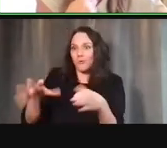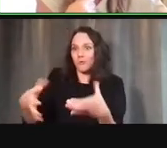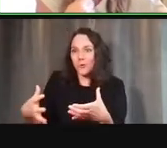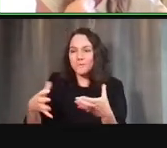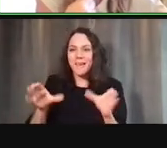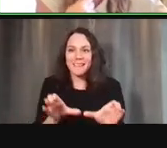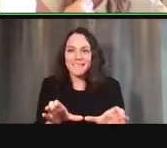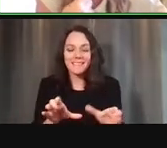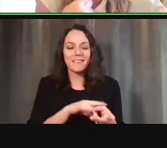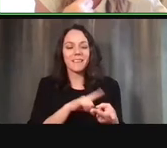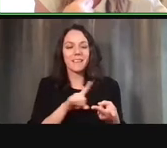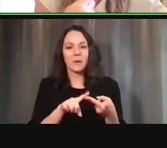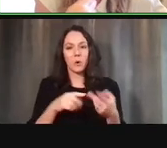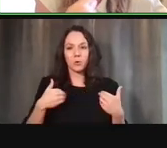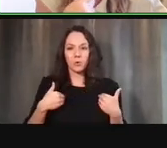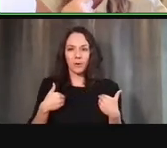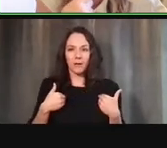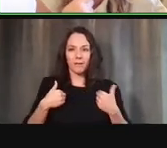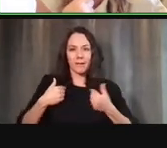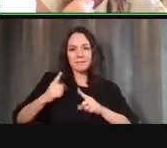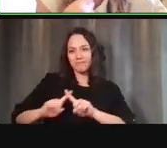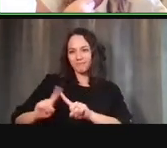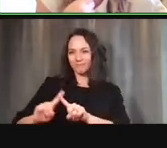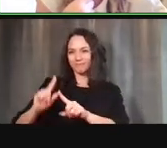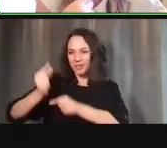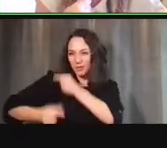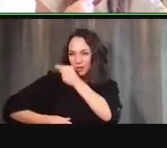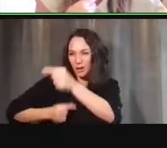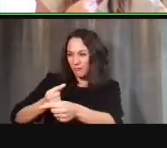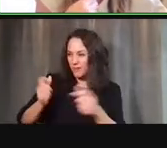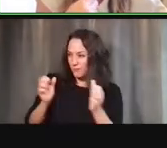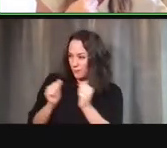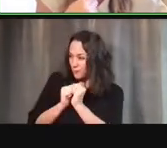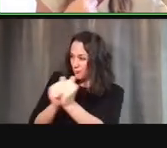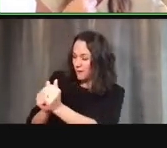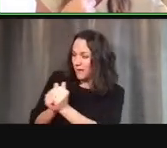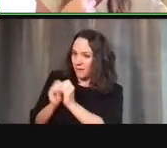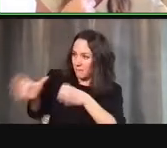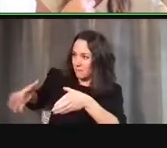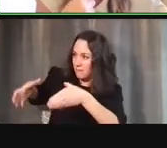it has been really wonderful to see the healing that can take place then.